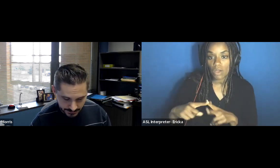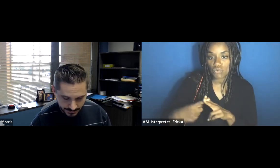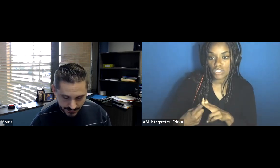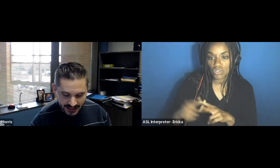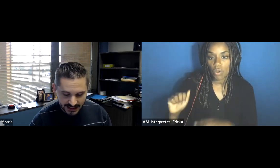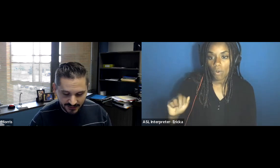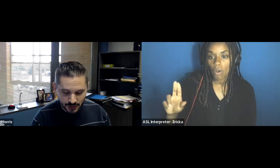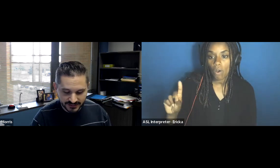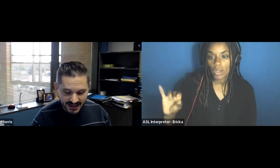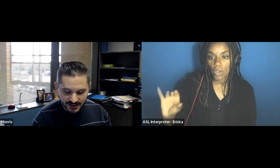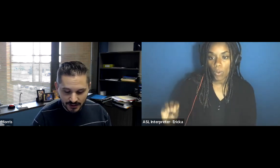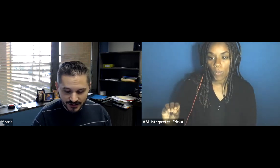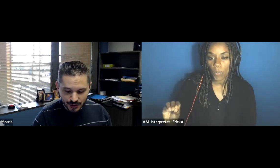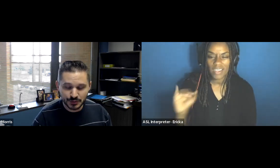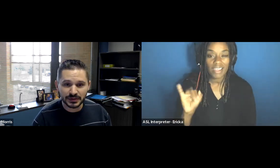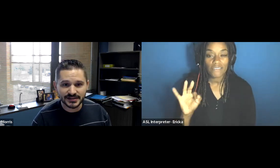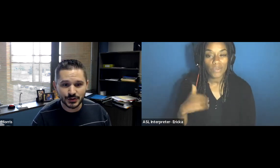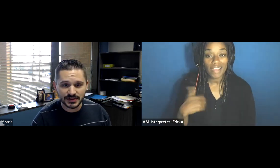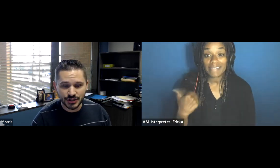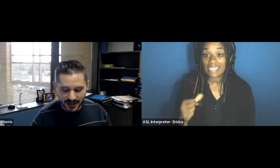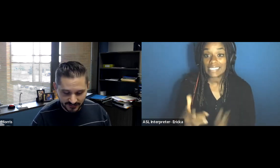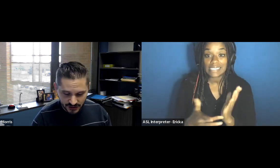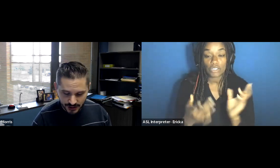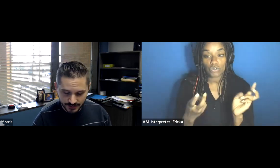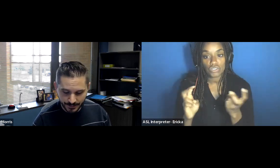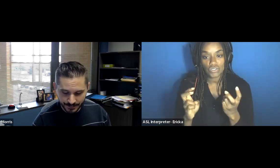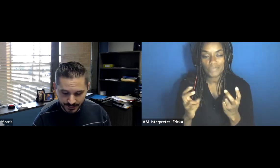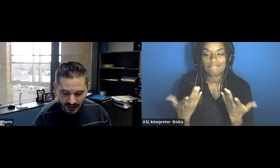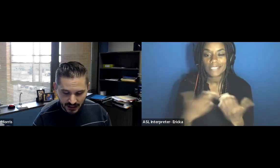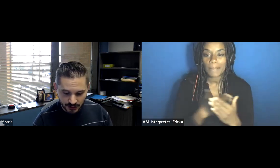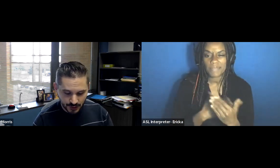You can then select on "Spanish."